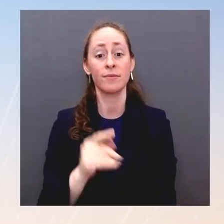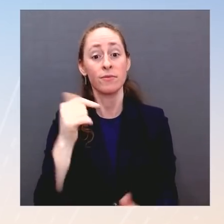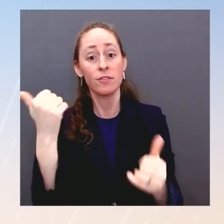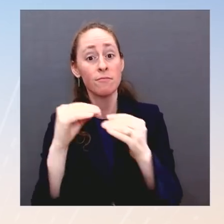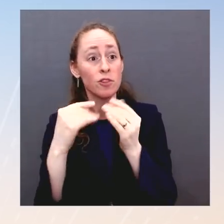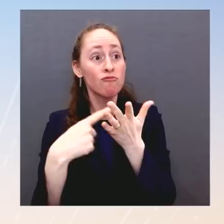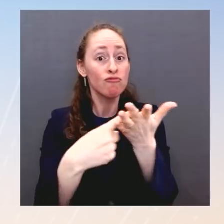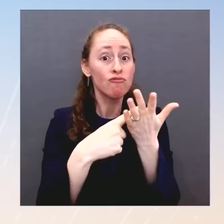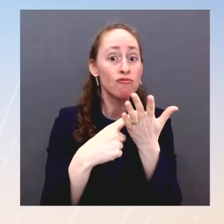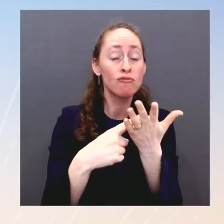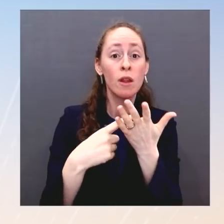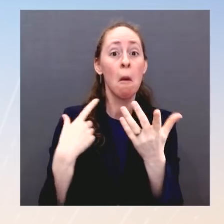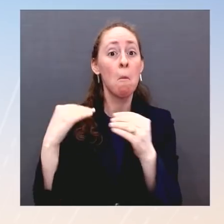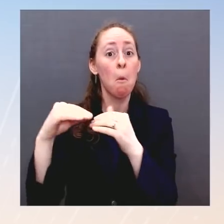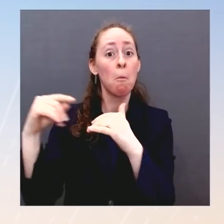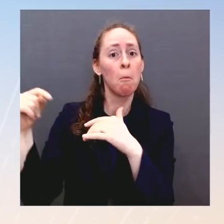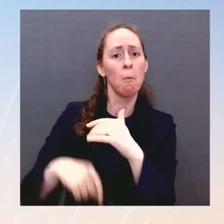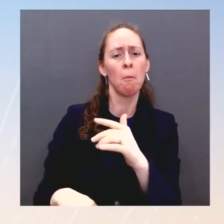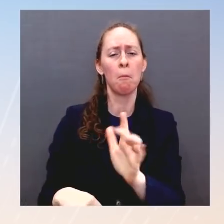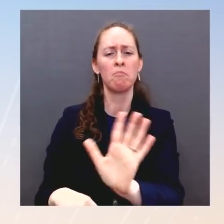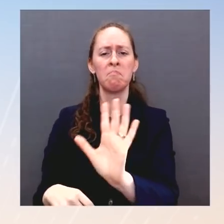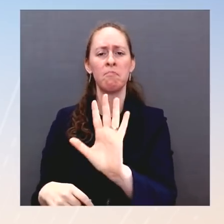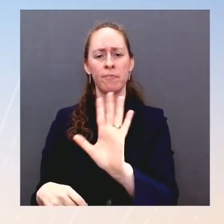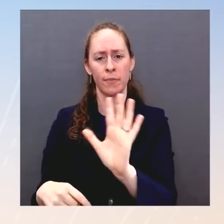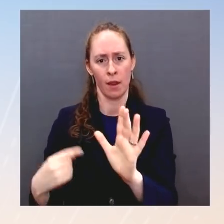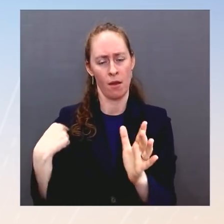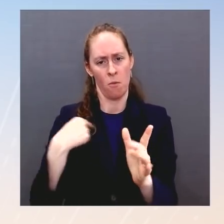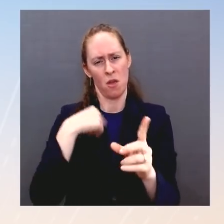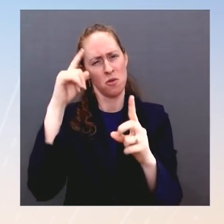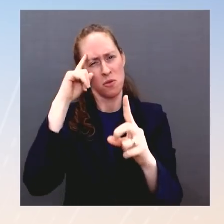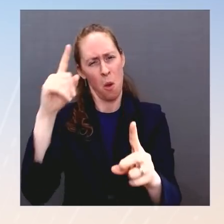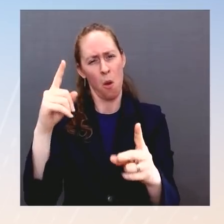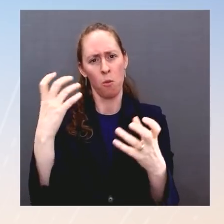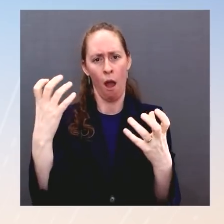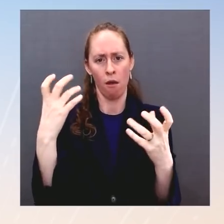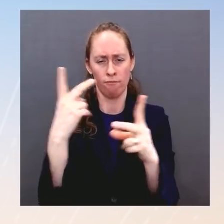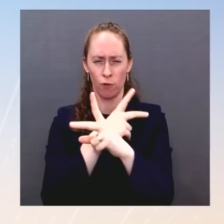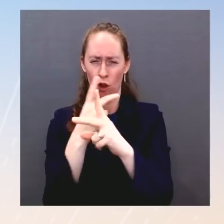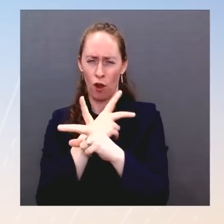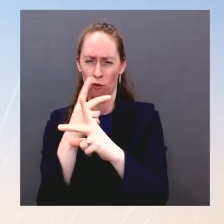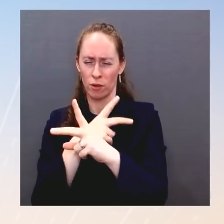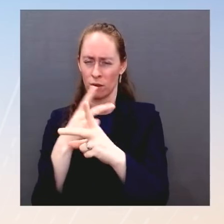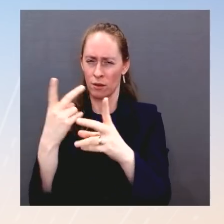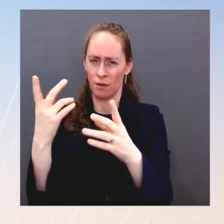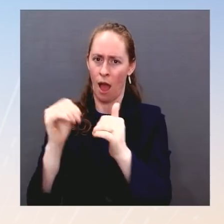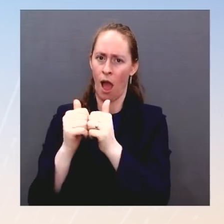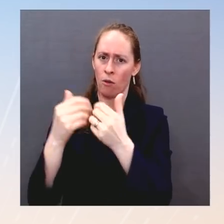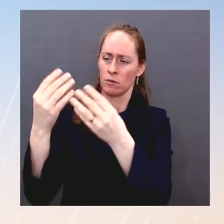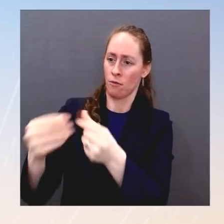and stand up in the face of aggression to help address the problems. The Press: Are you saying that China is, in fact, equivocating?